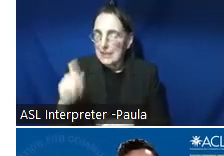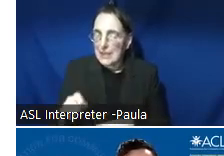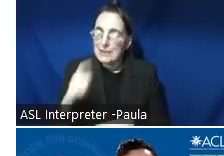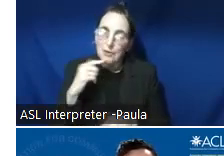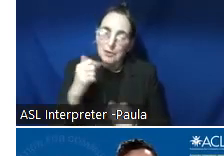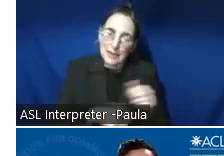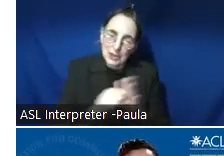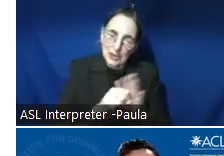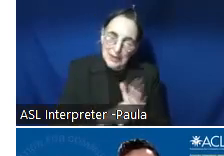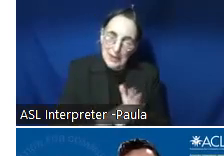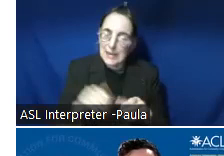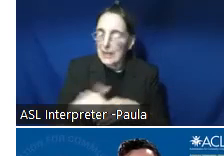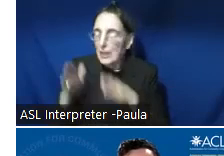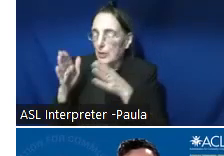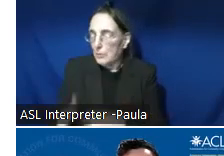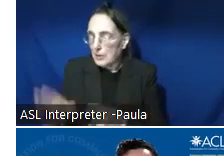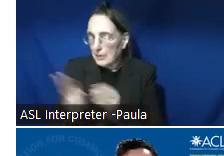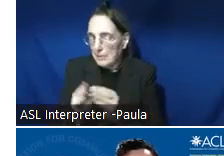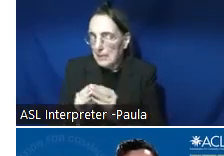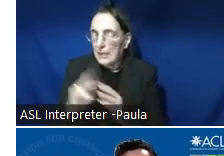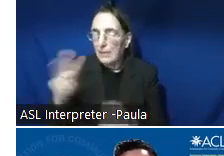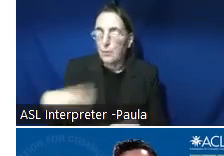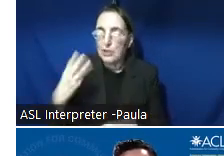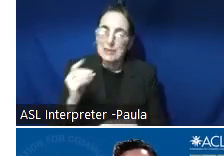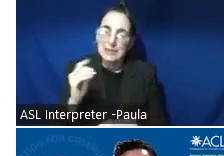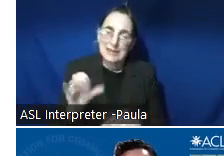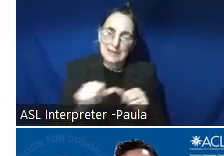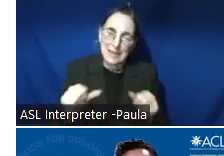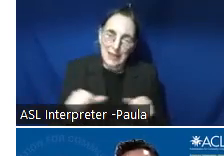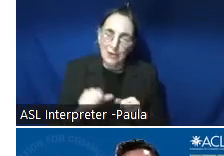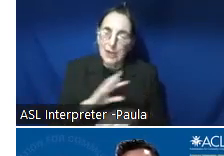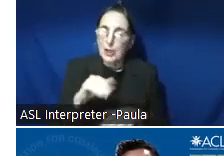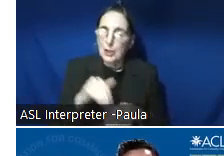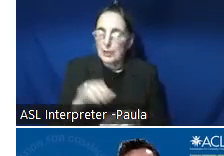Washington, DC, area that will include ACL, CMS, SAMHSA,